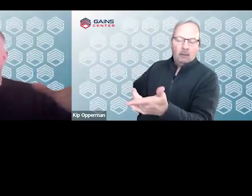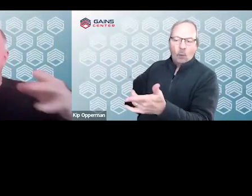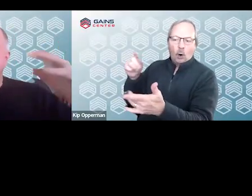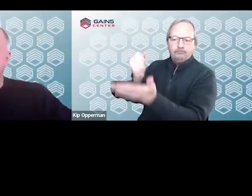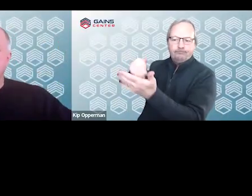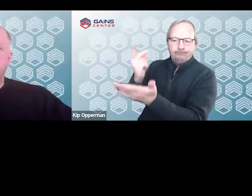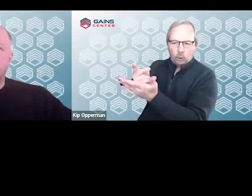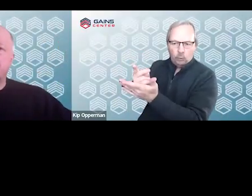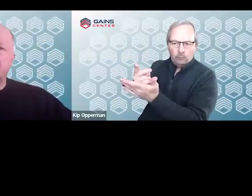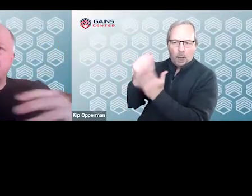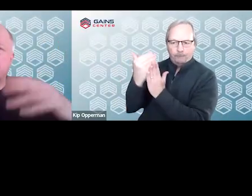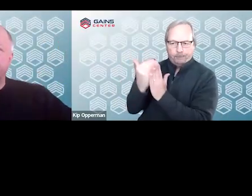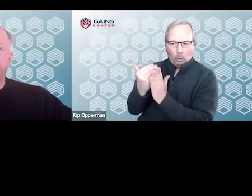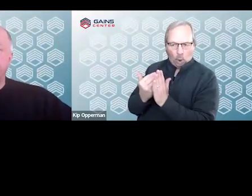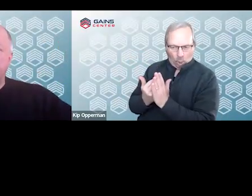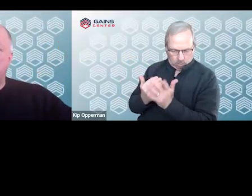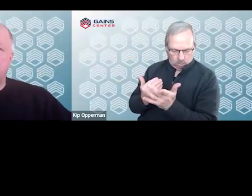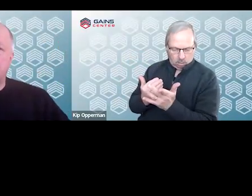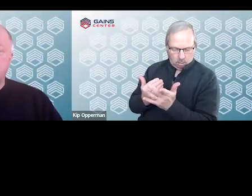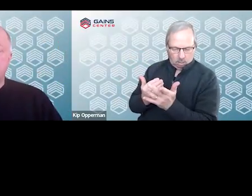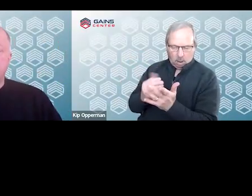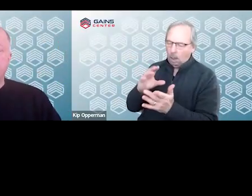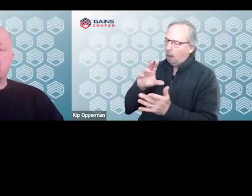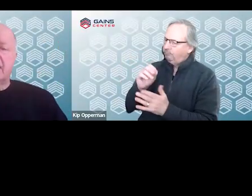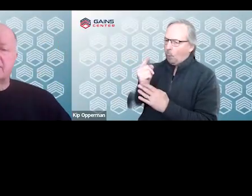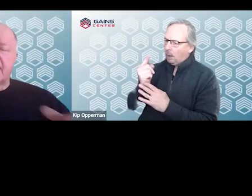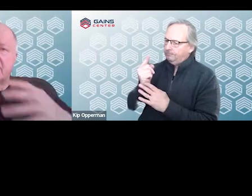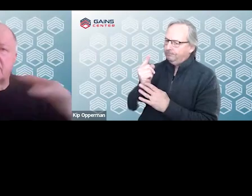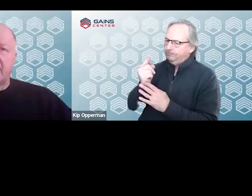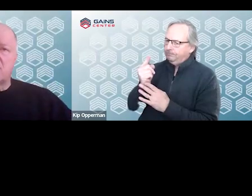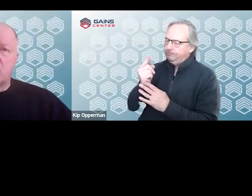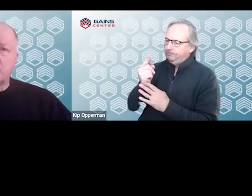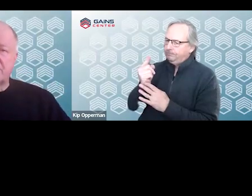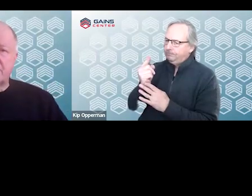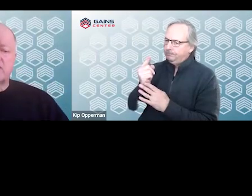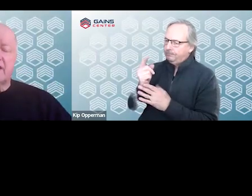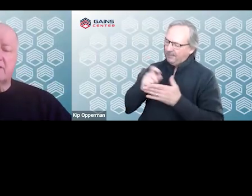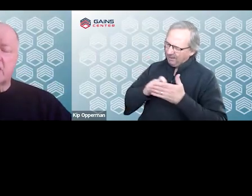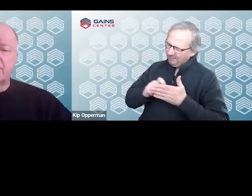Nobody has really filled out that whole procedure yet.